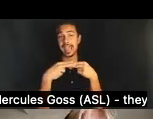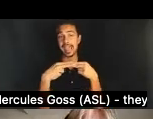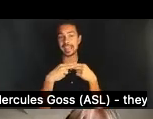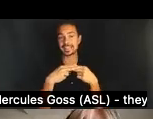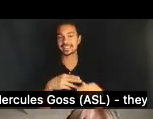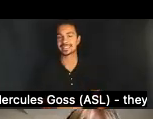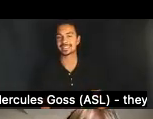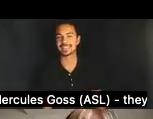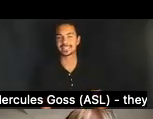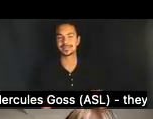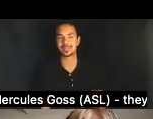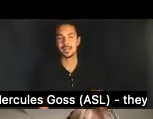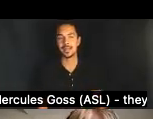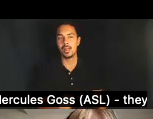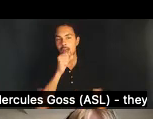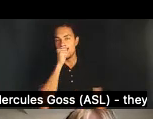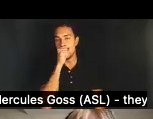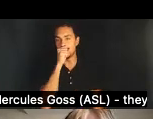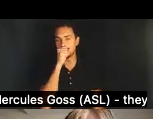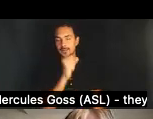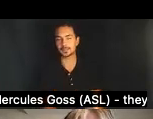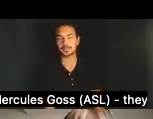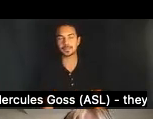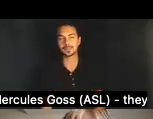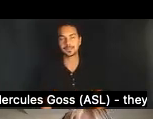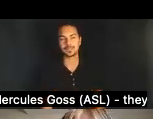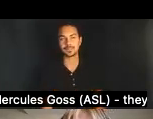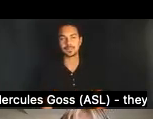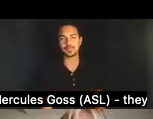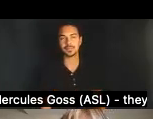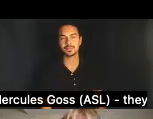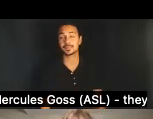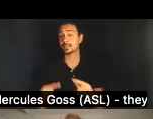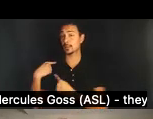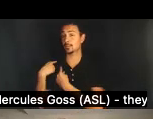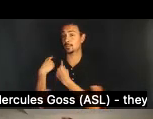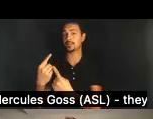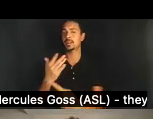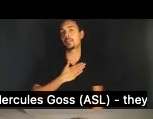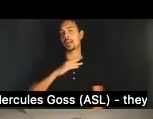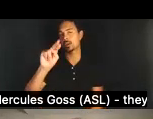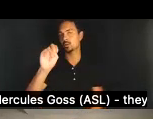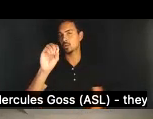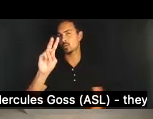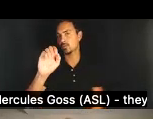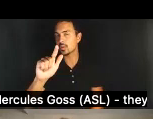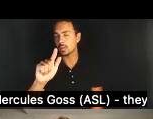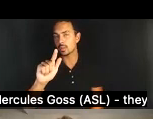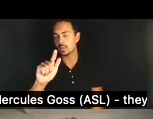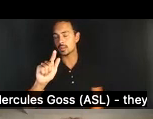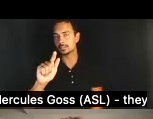that I have for you today.